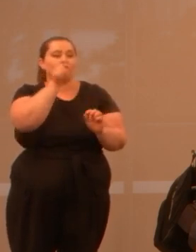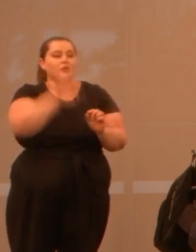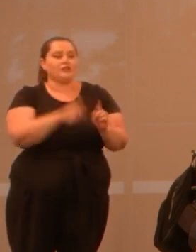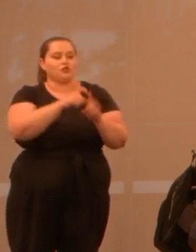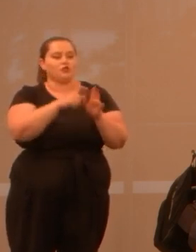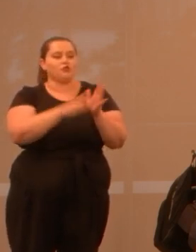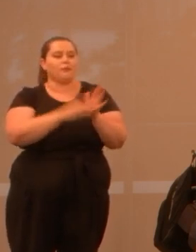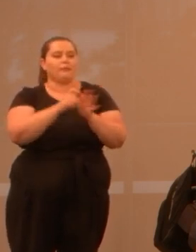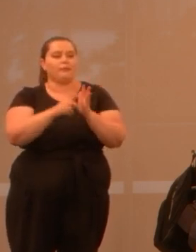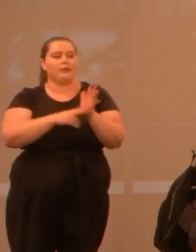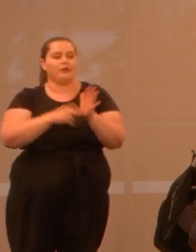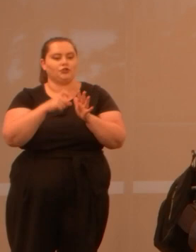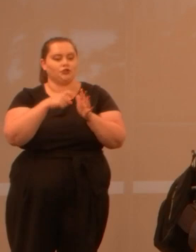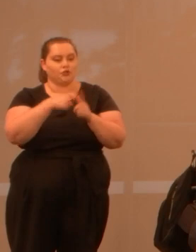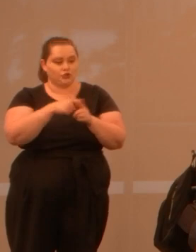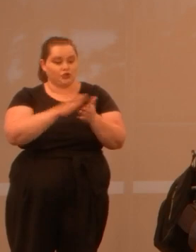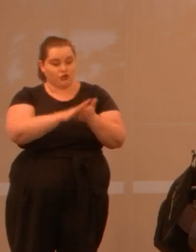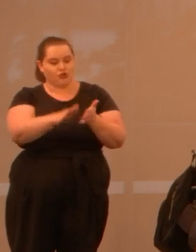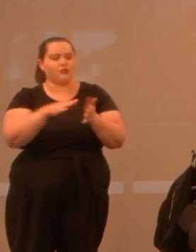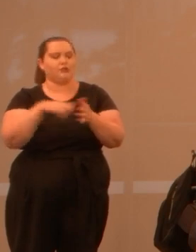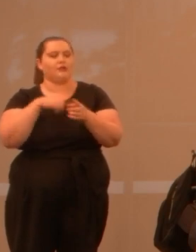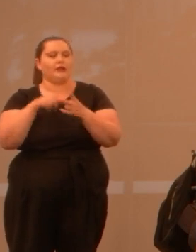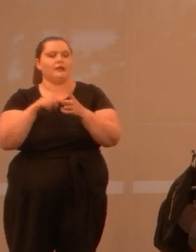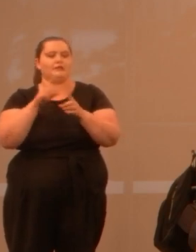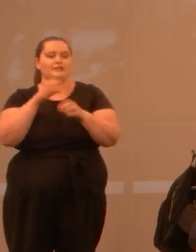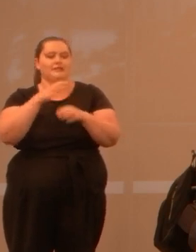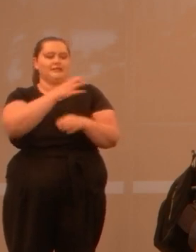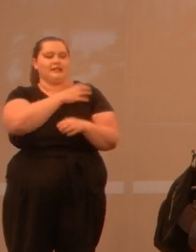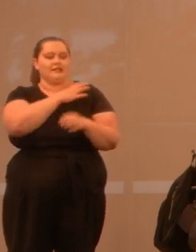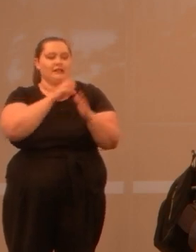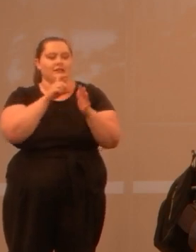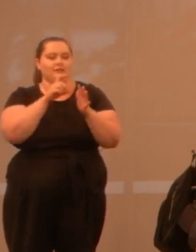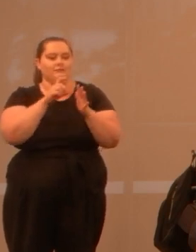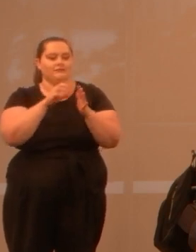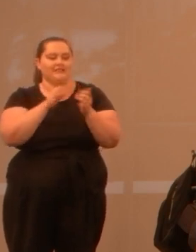Senator Jordan Steele-John. The Senator has been to every one of our Awards and